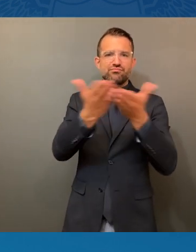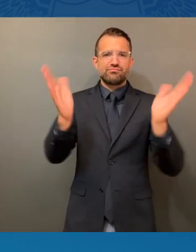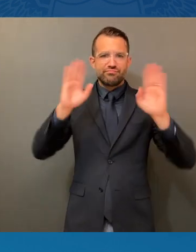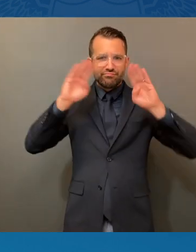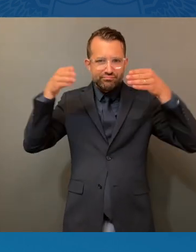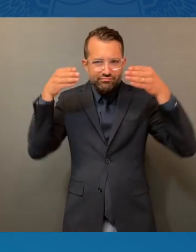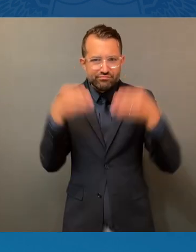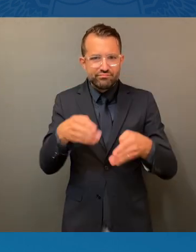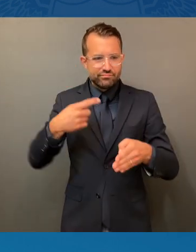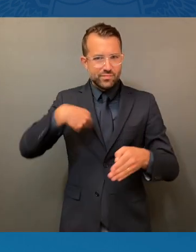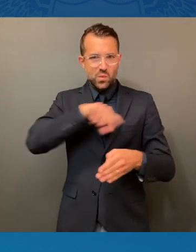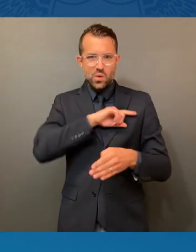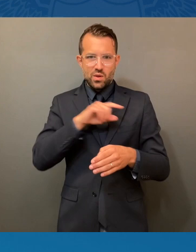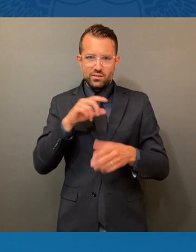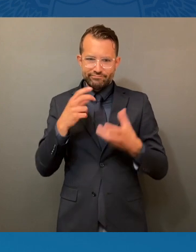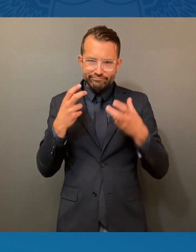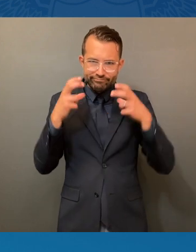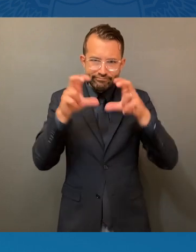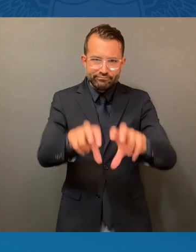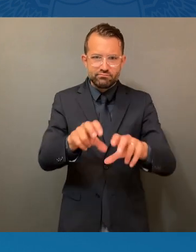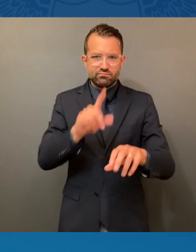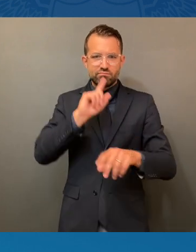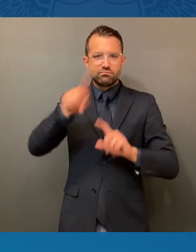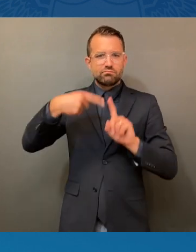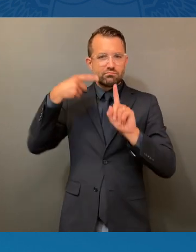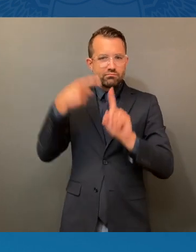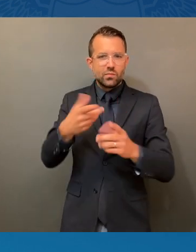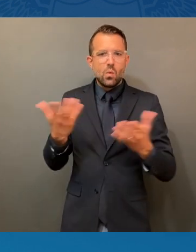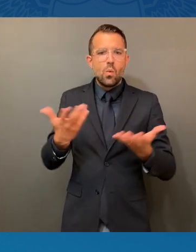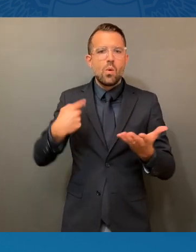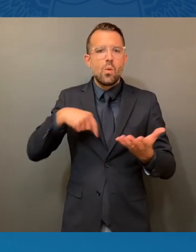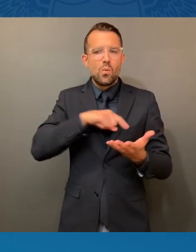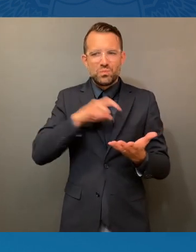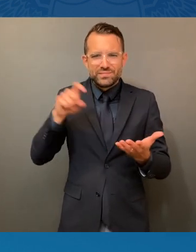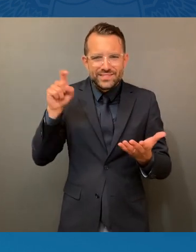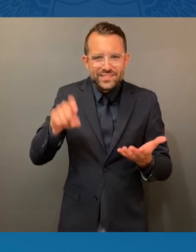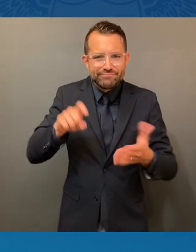are about what we need to do to really take on with vigor